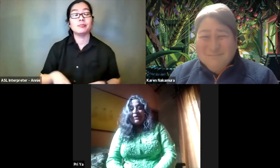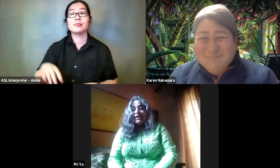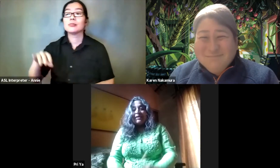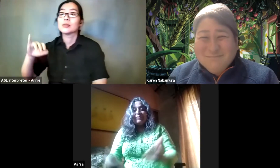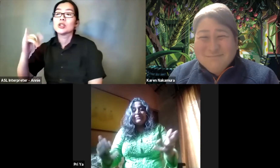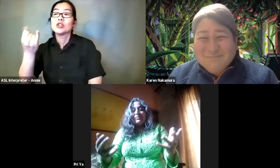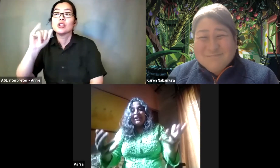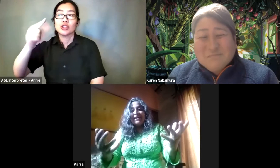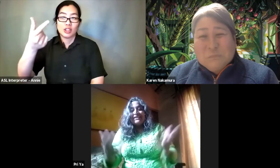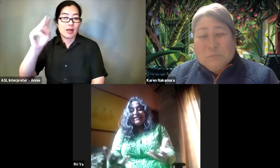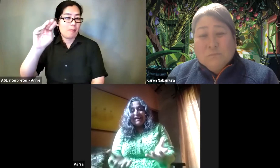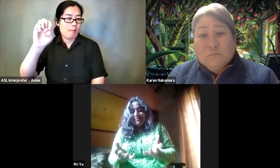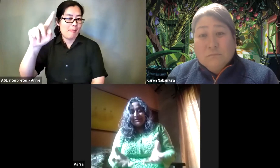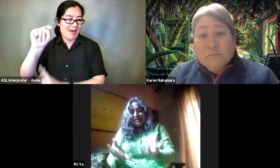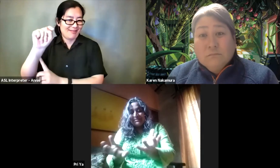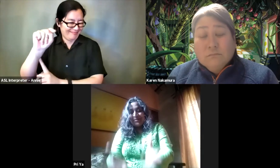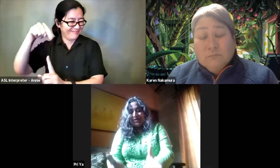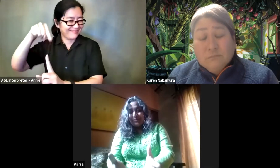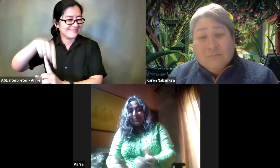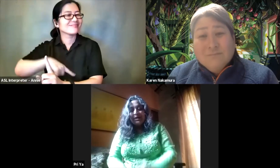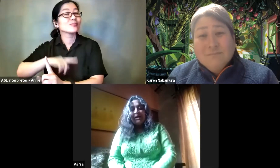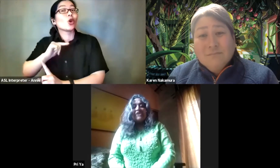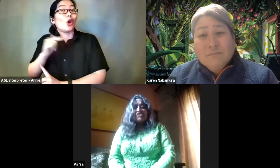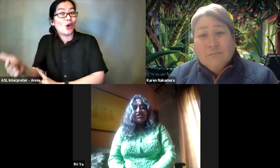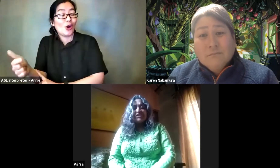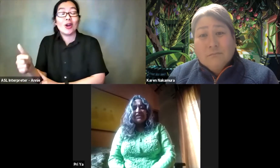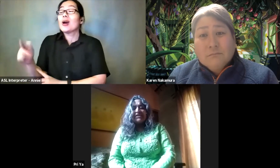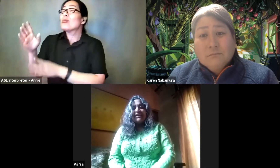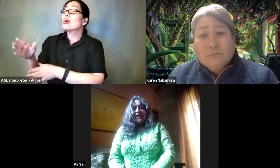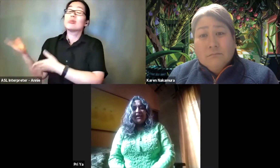Priya Ramasubban: When her turn came this person brought a bowl, and she looks at it,